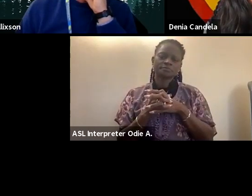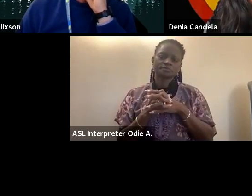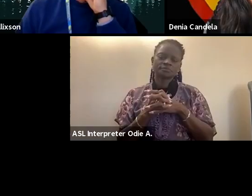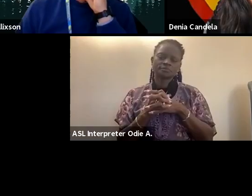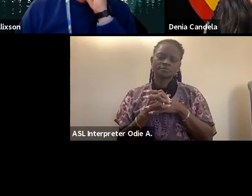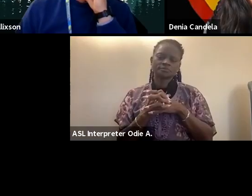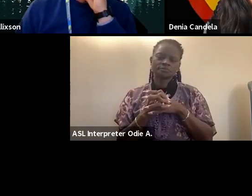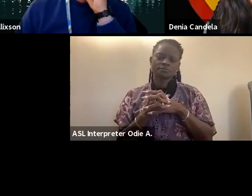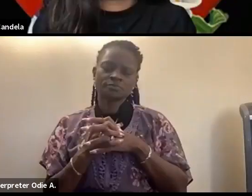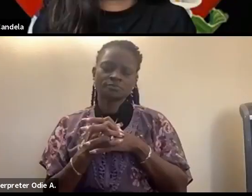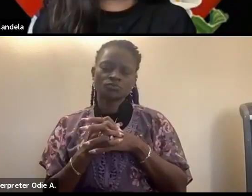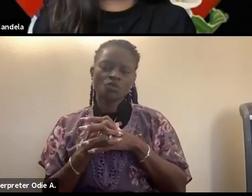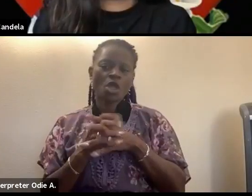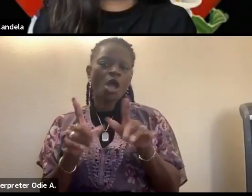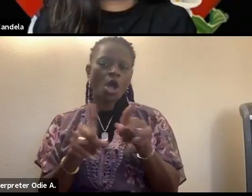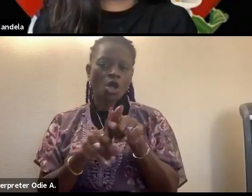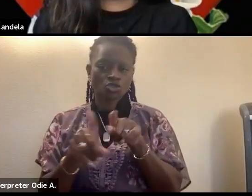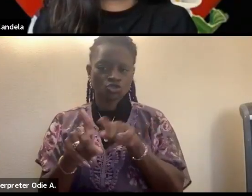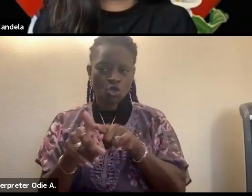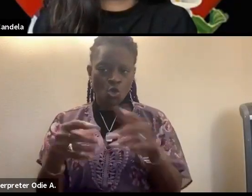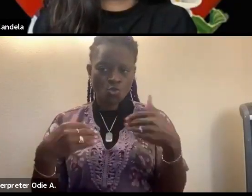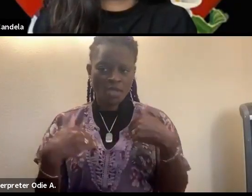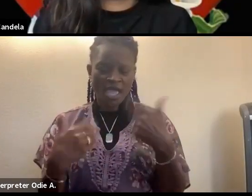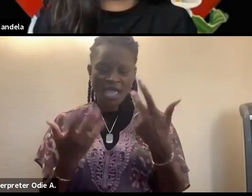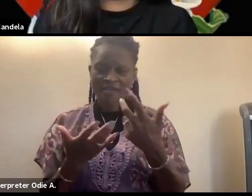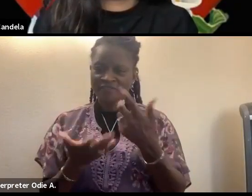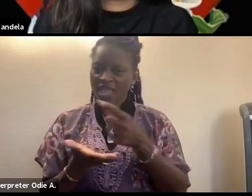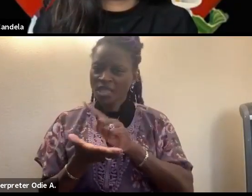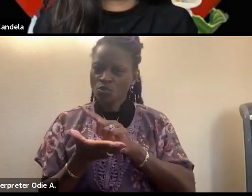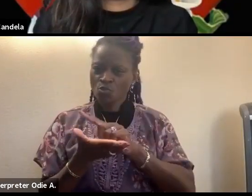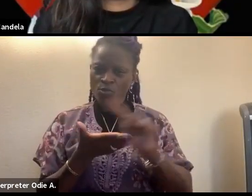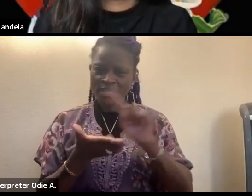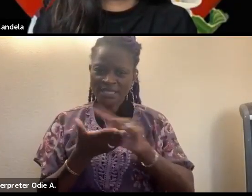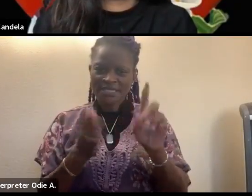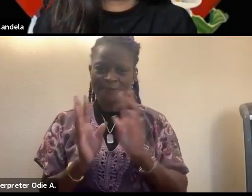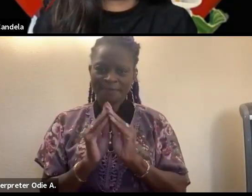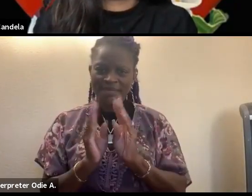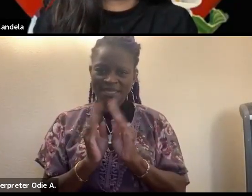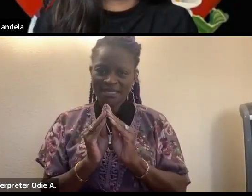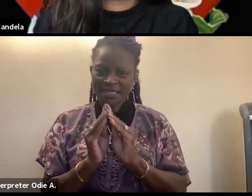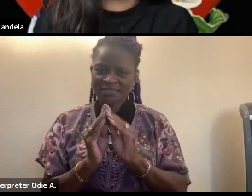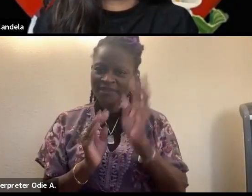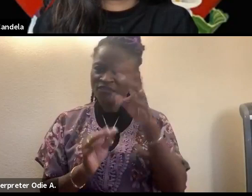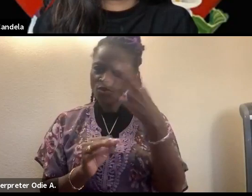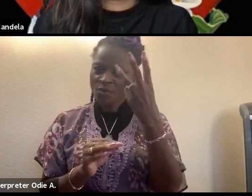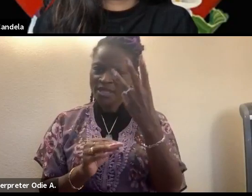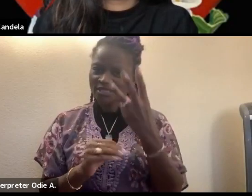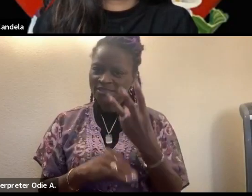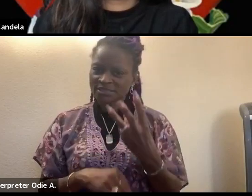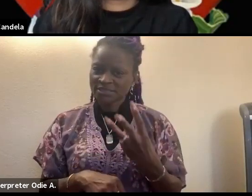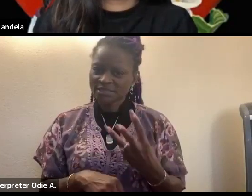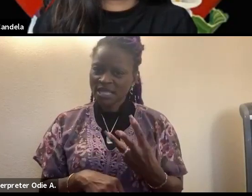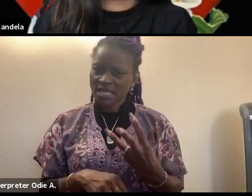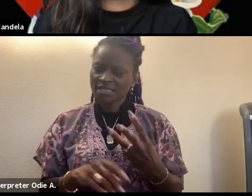We also have a weekly promotoras meetings that we do every Wednesday. It brings together different promotes